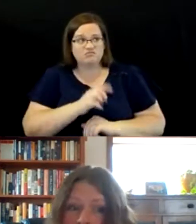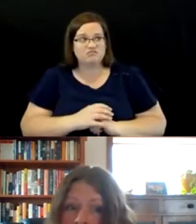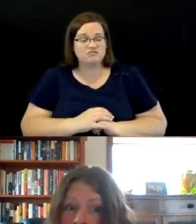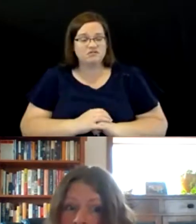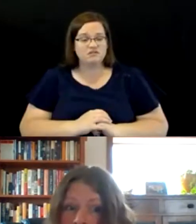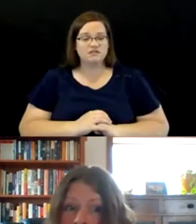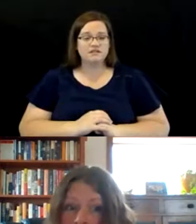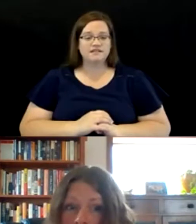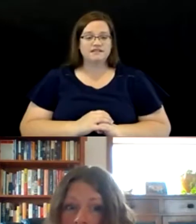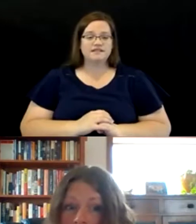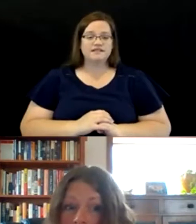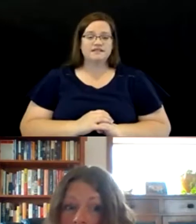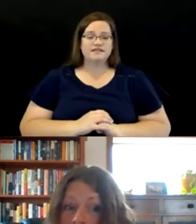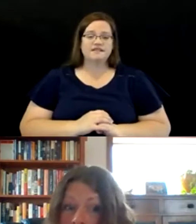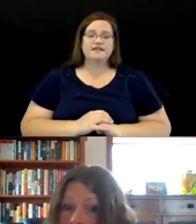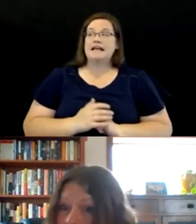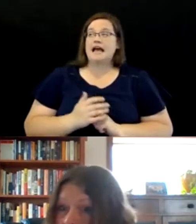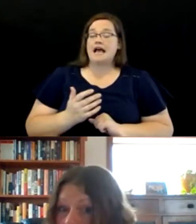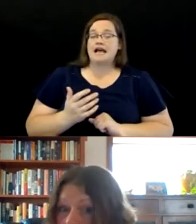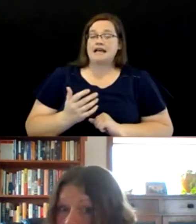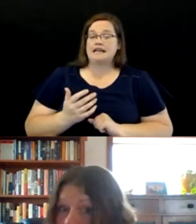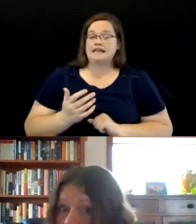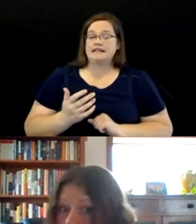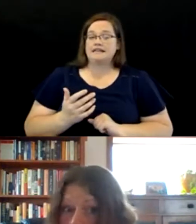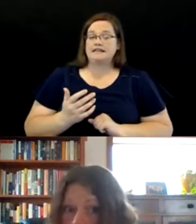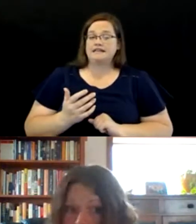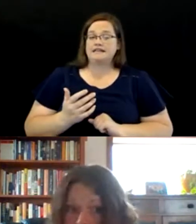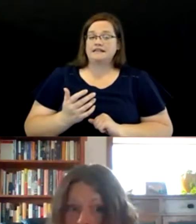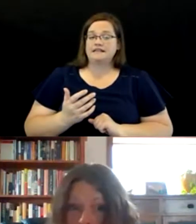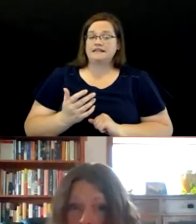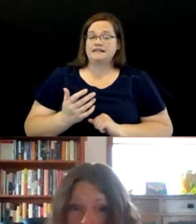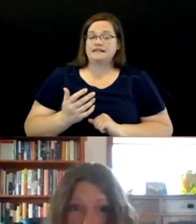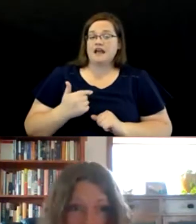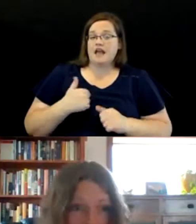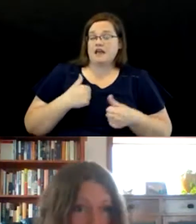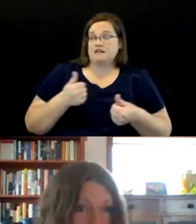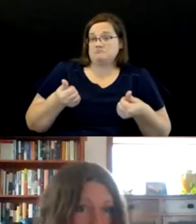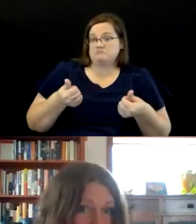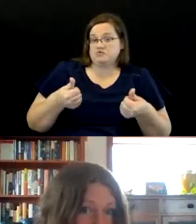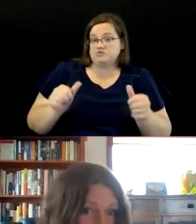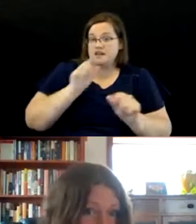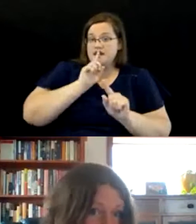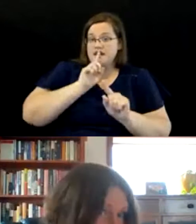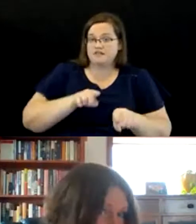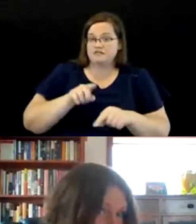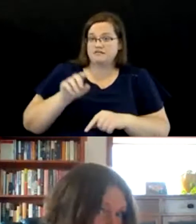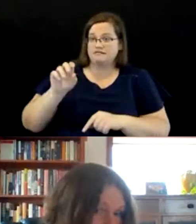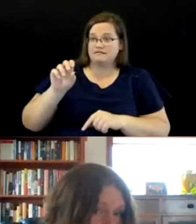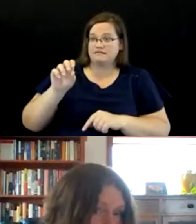Monica: I can take a crack at that, Sarah, if that's all right.